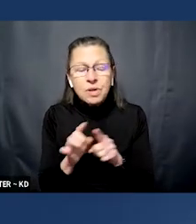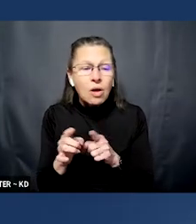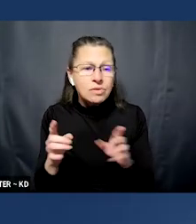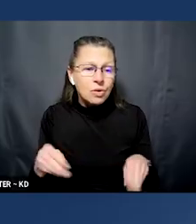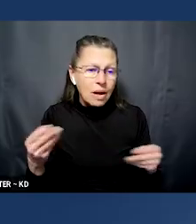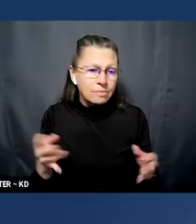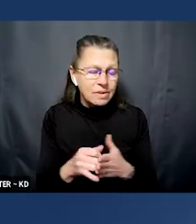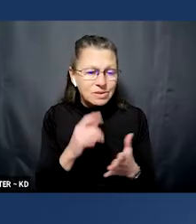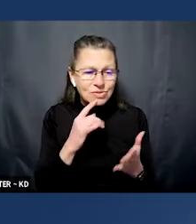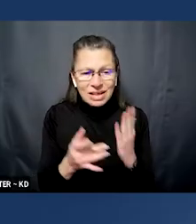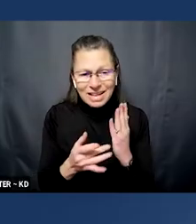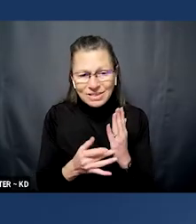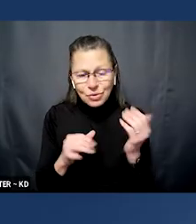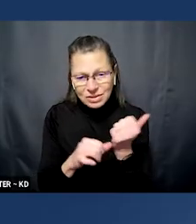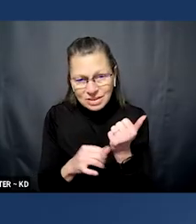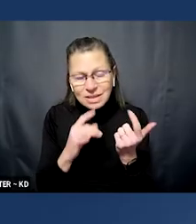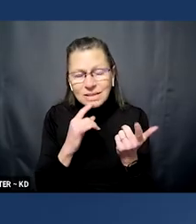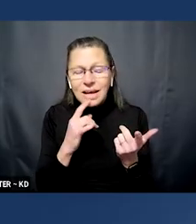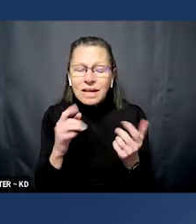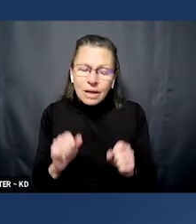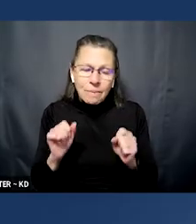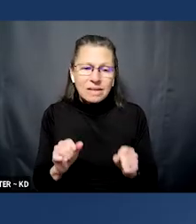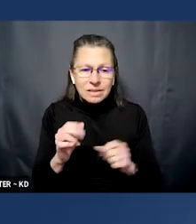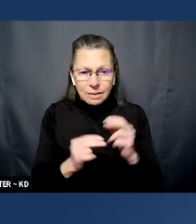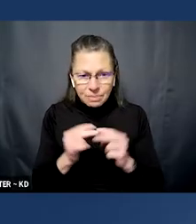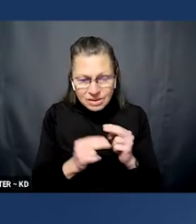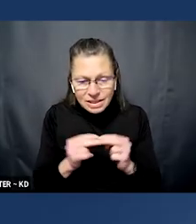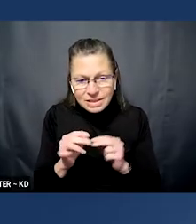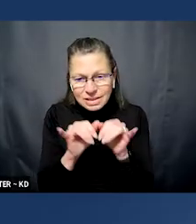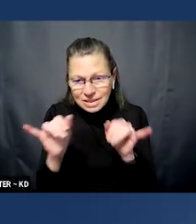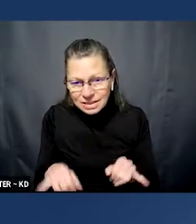grants and capacity-building assistance programs to improve an agency's capacity to deliver